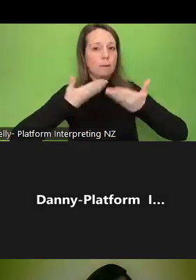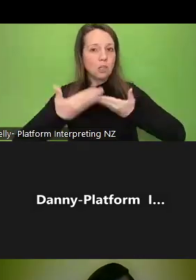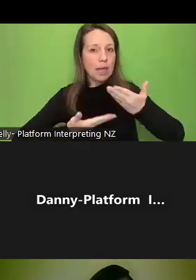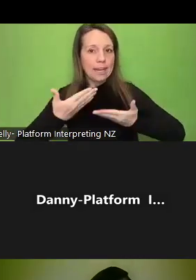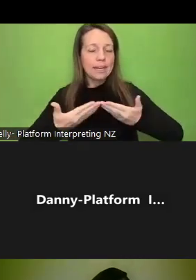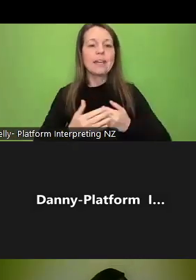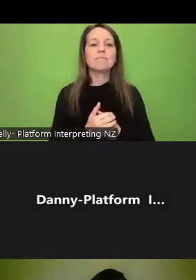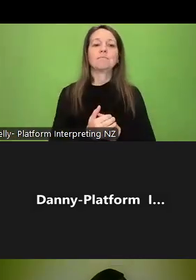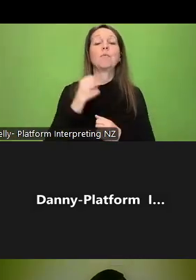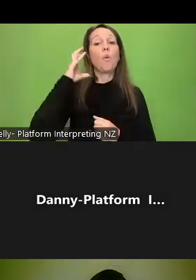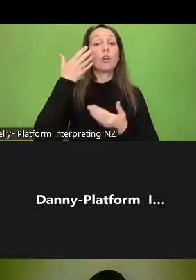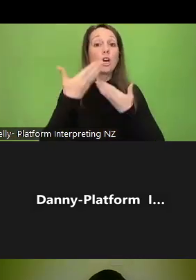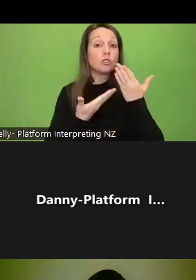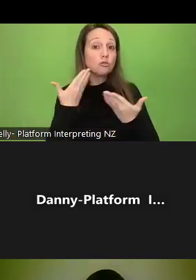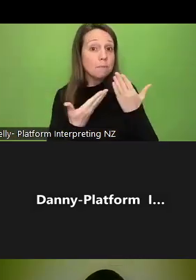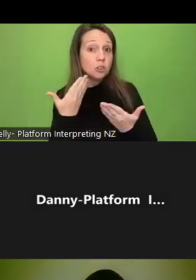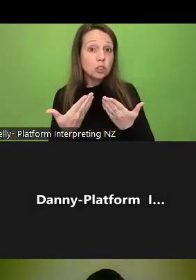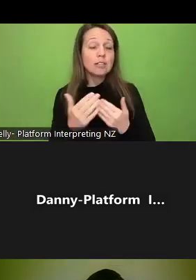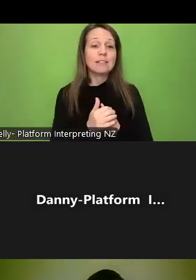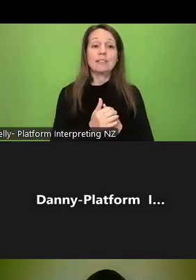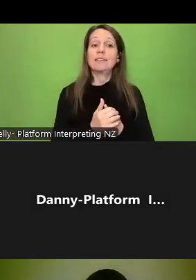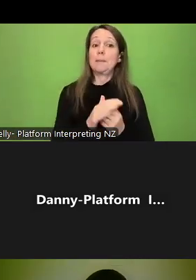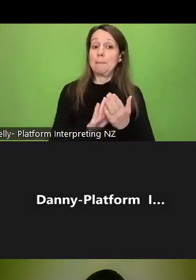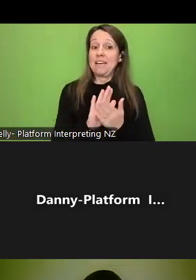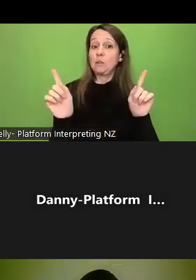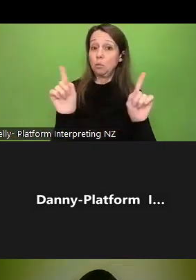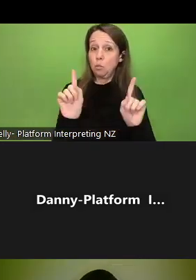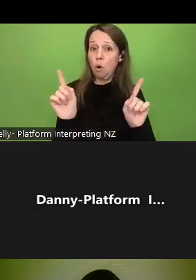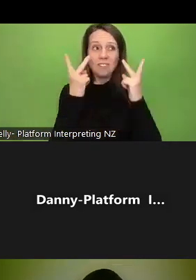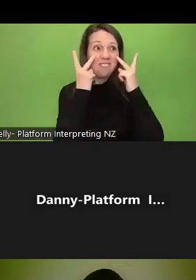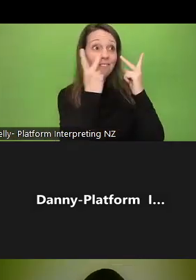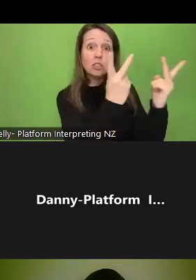So, audio description is the process of turning the visual into the verbal.